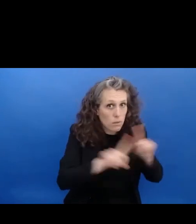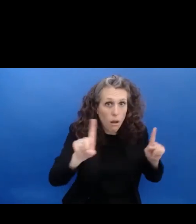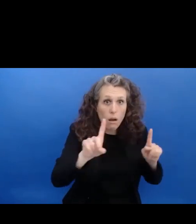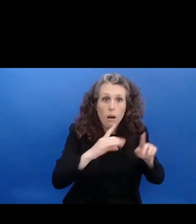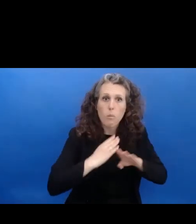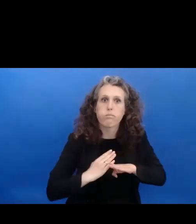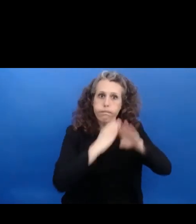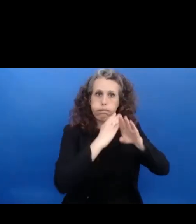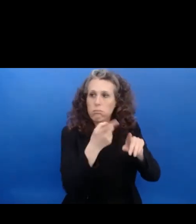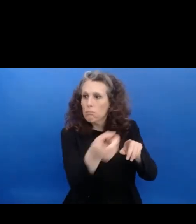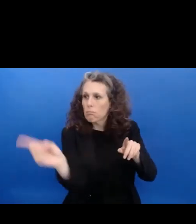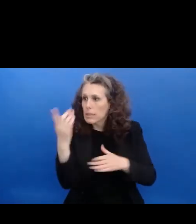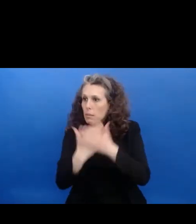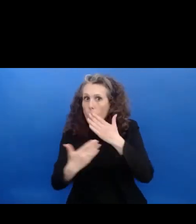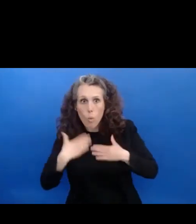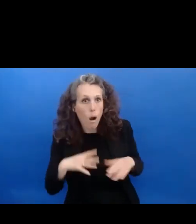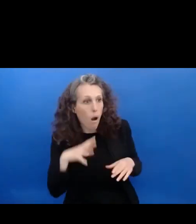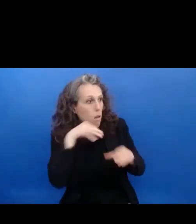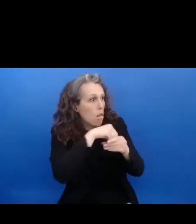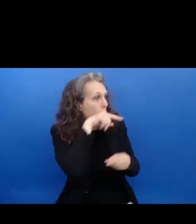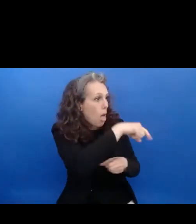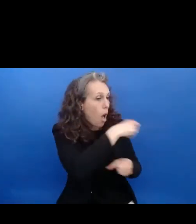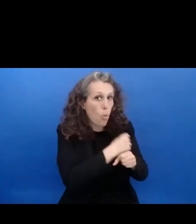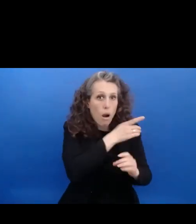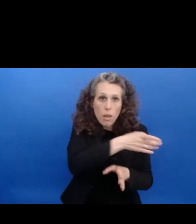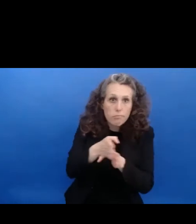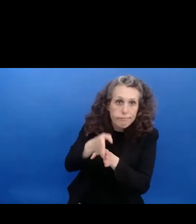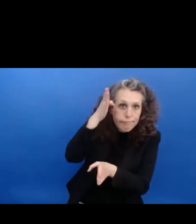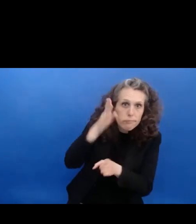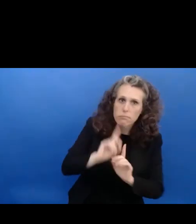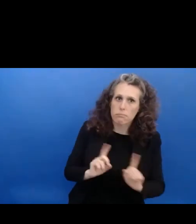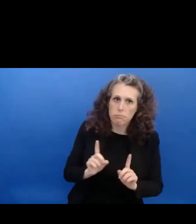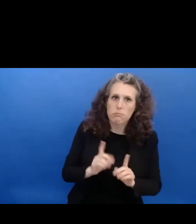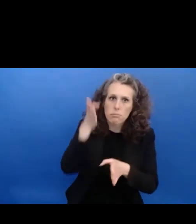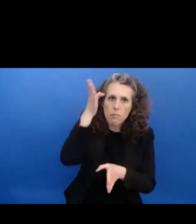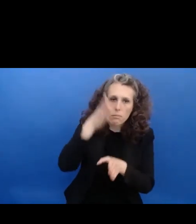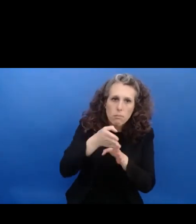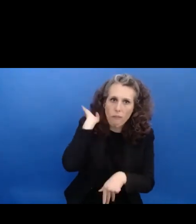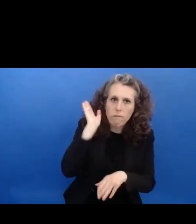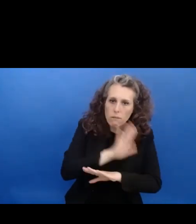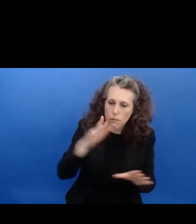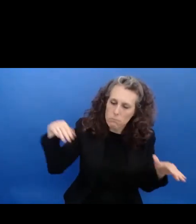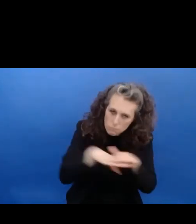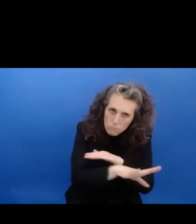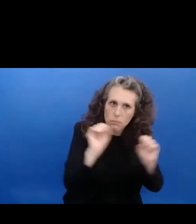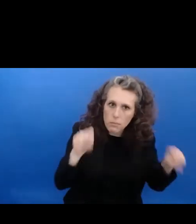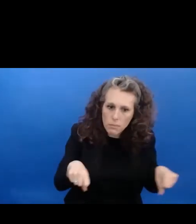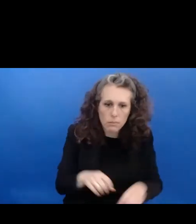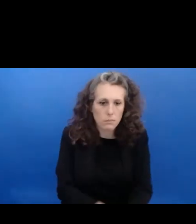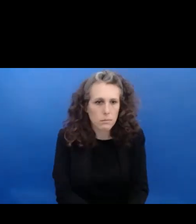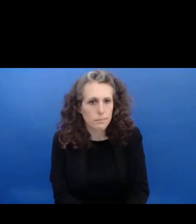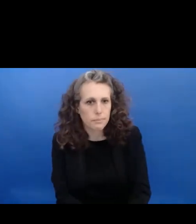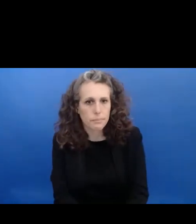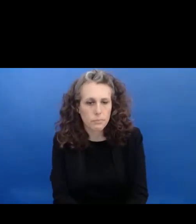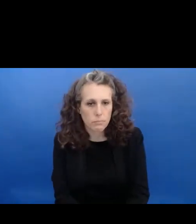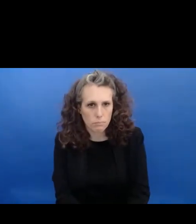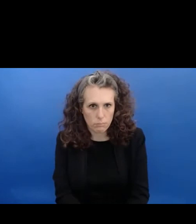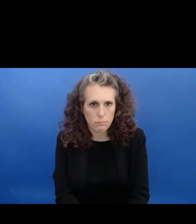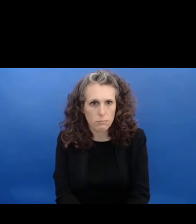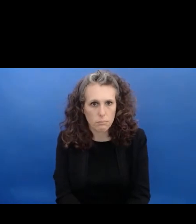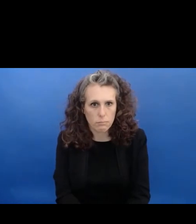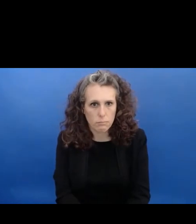of people with disabilities information should be spread in all accessible formats including braille